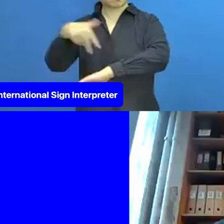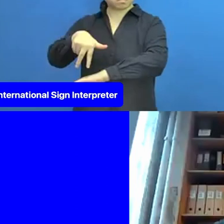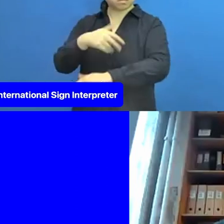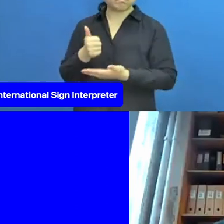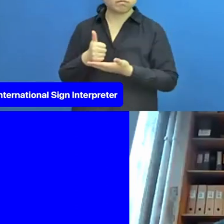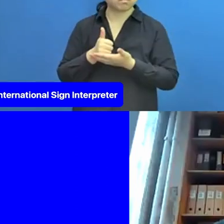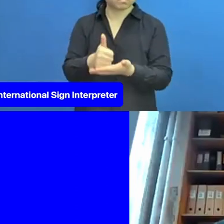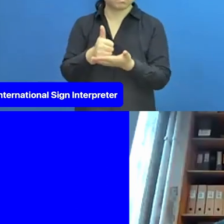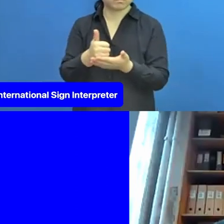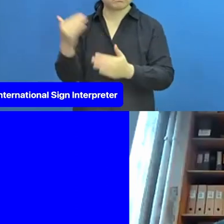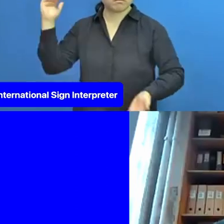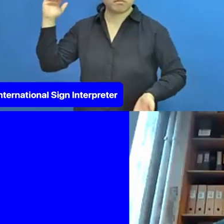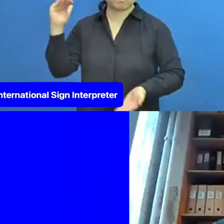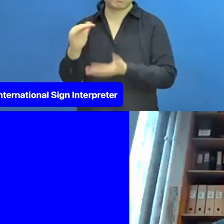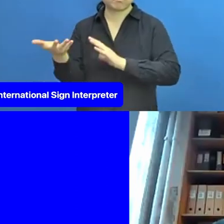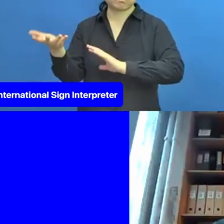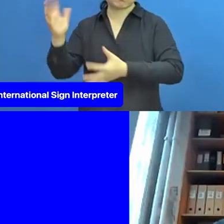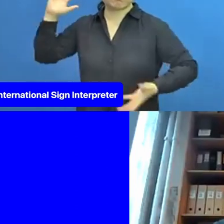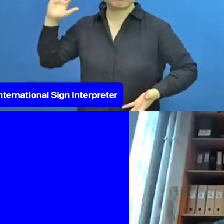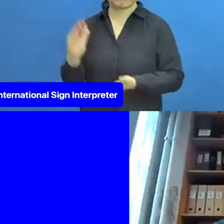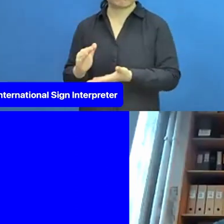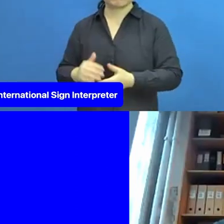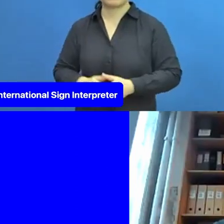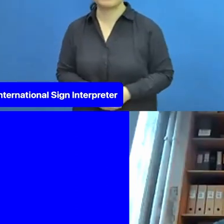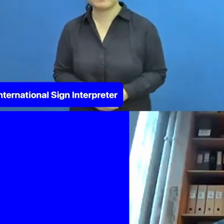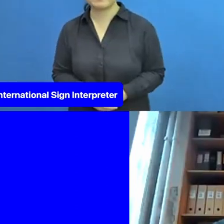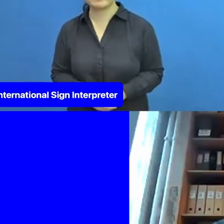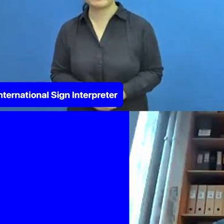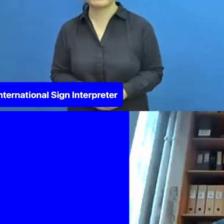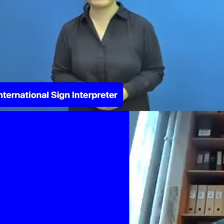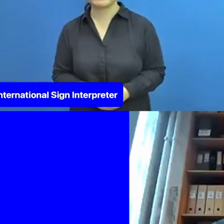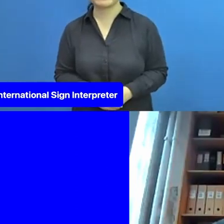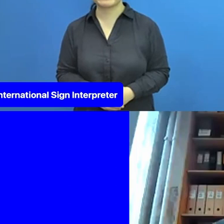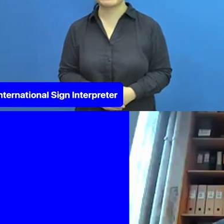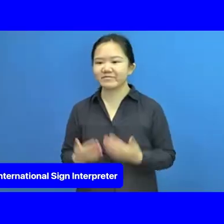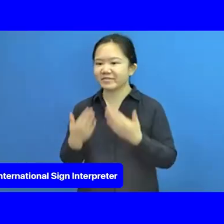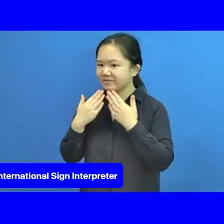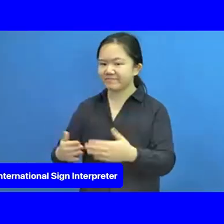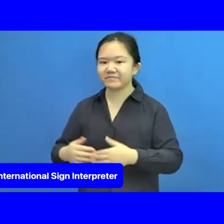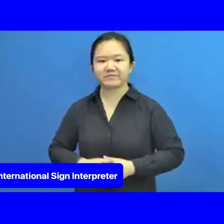bringing in the contemporary circus and outdoor arts. Thanks Eva. Hi everyone.